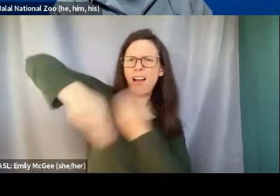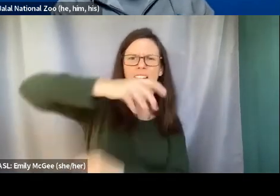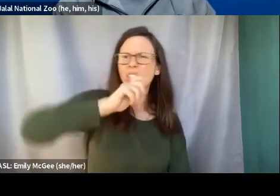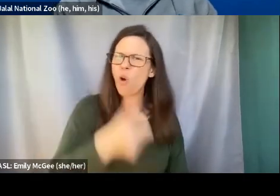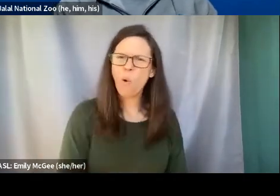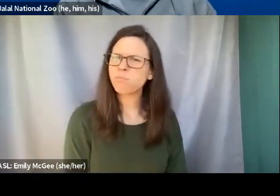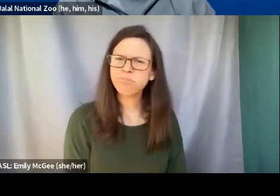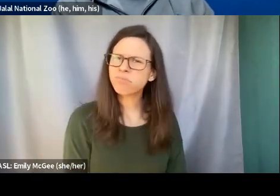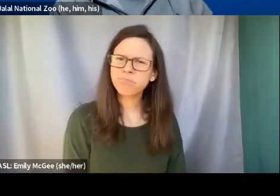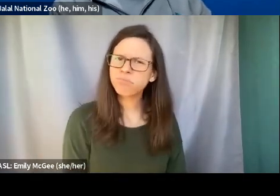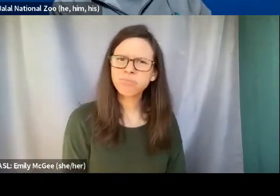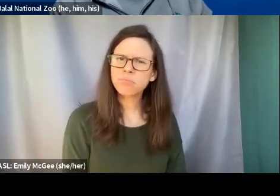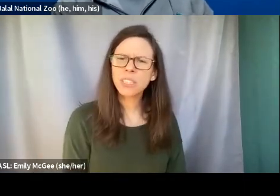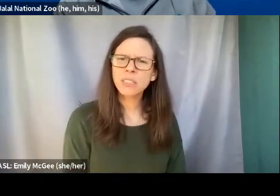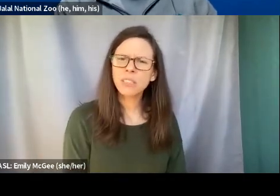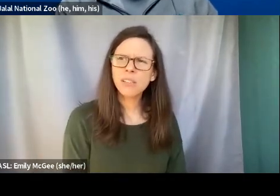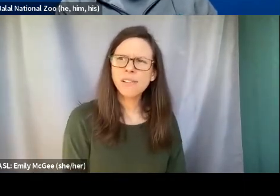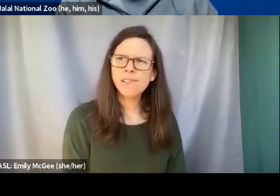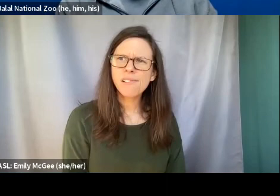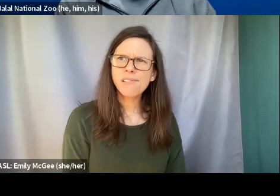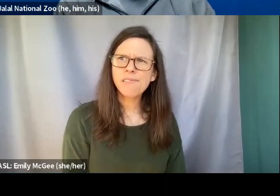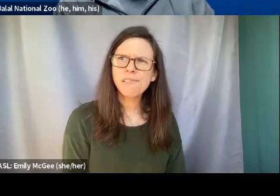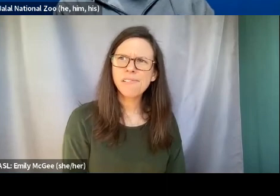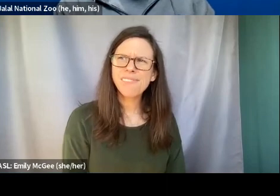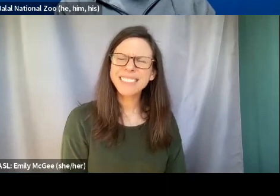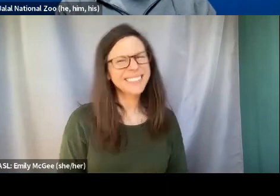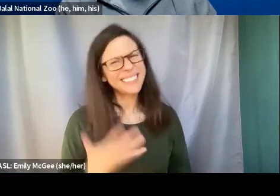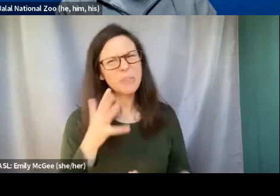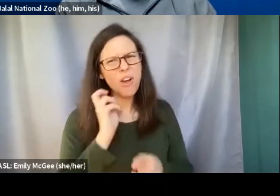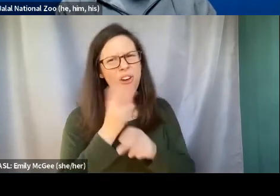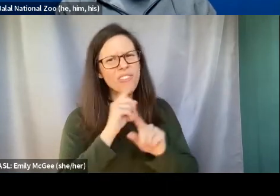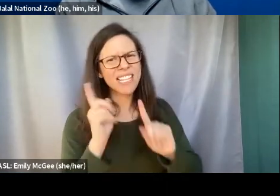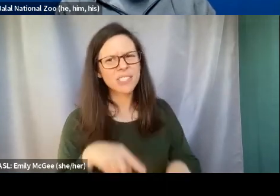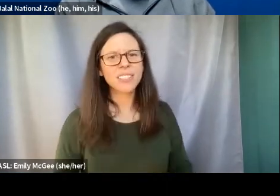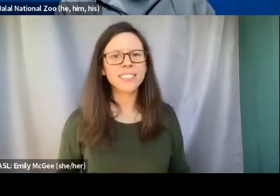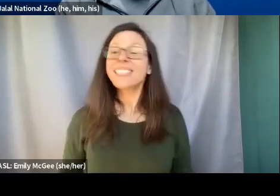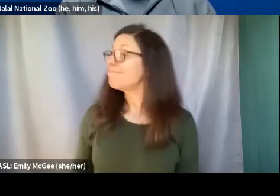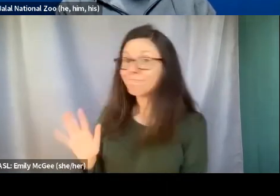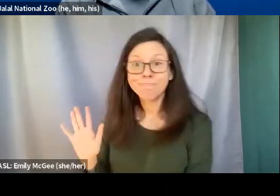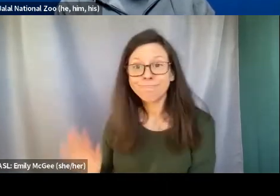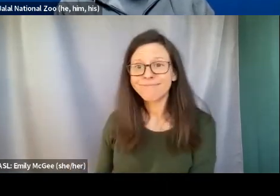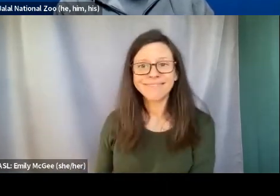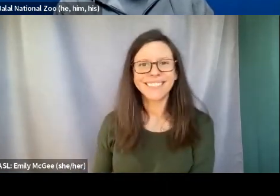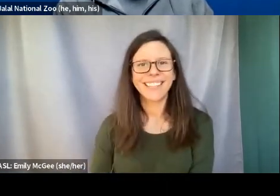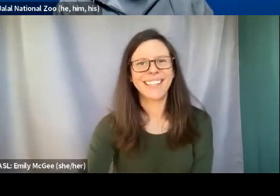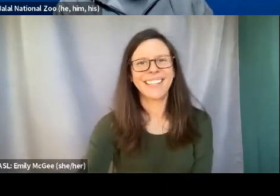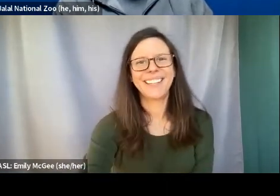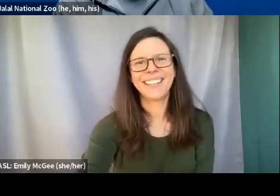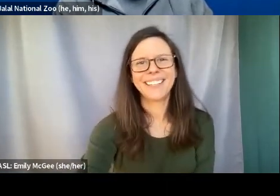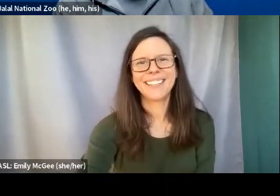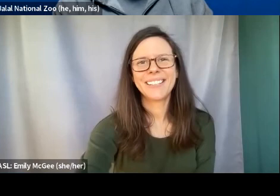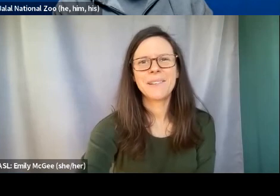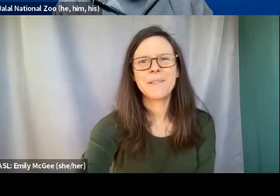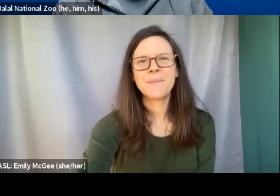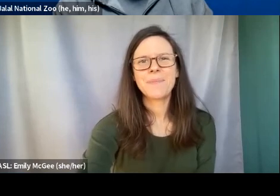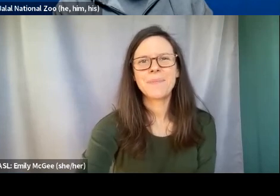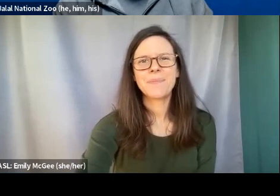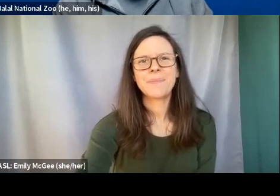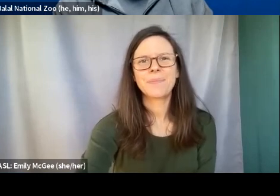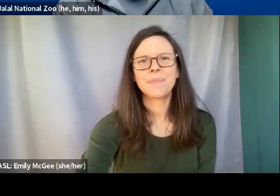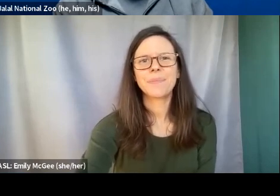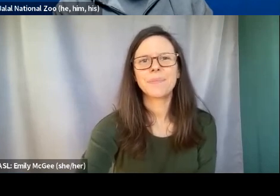i'm not exactly sure how to best answer that. >>Shellie: That's great. Um, how do you handle managing invasive